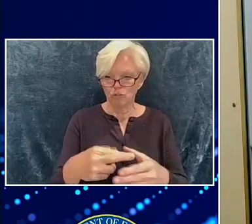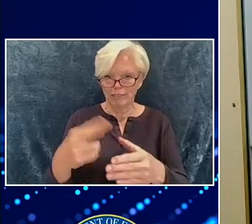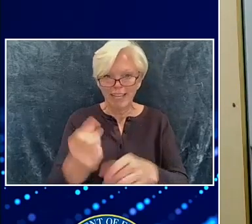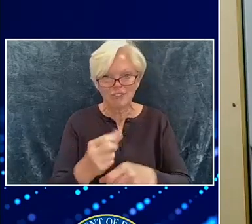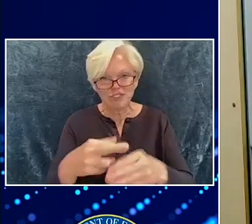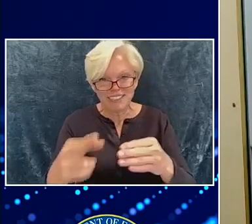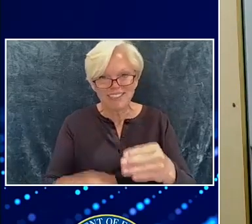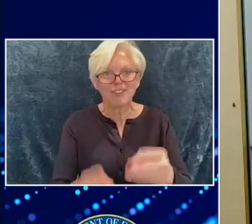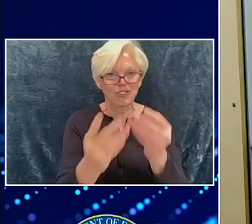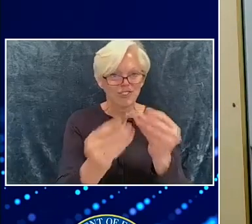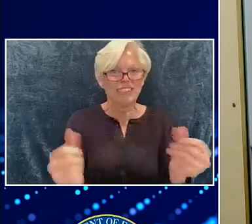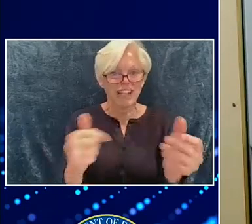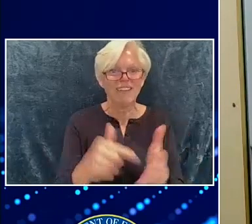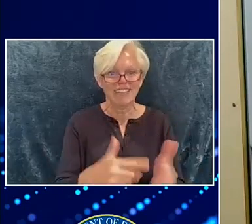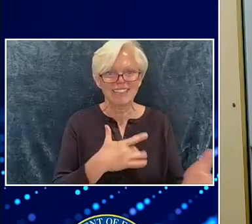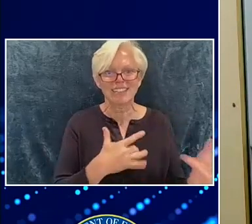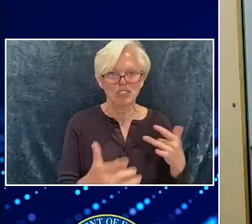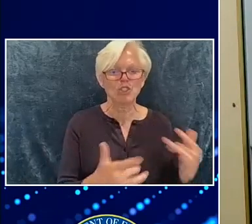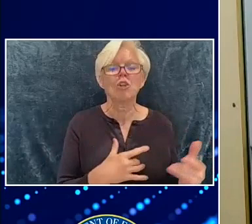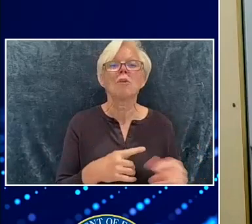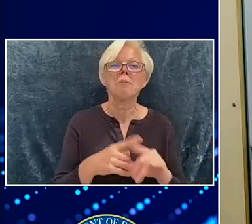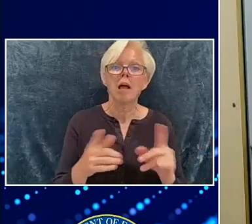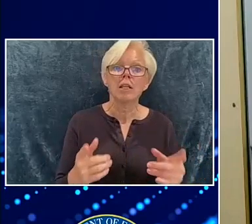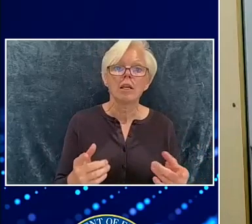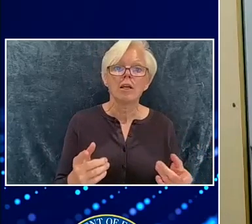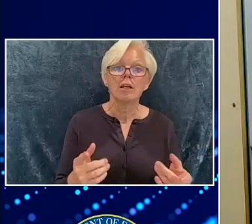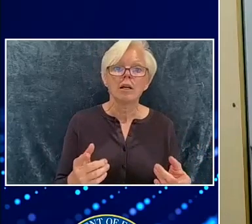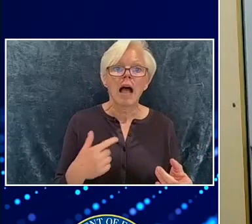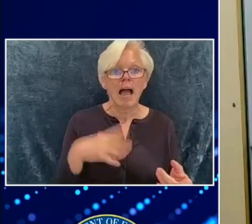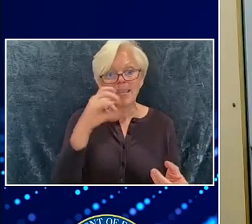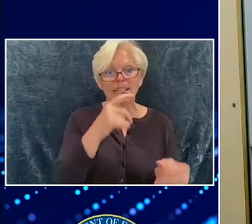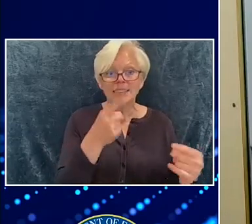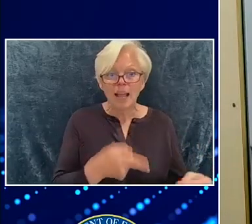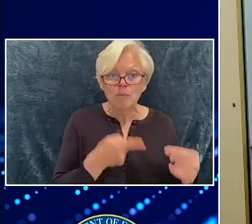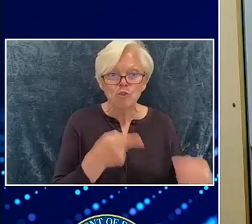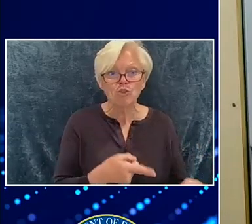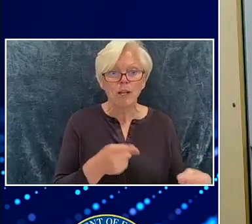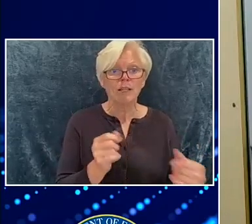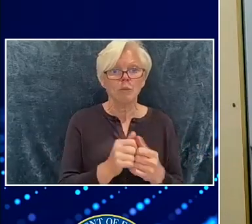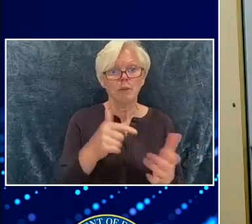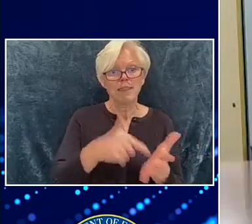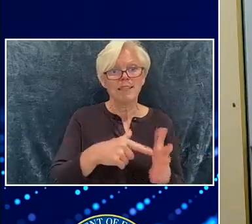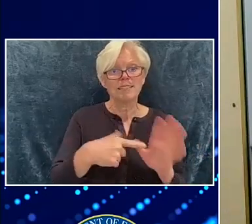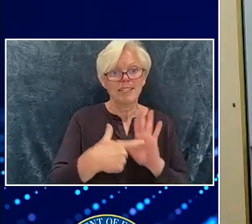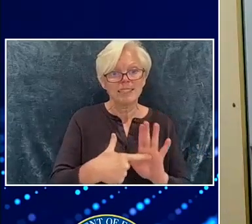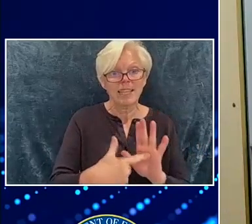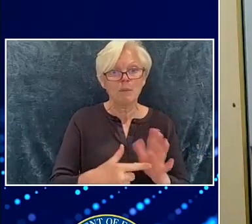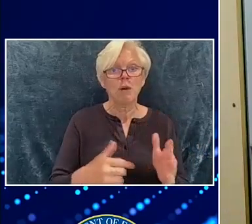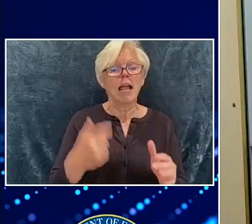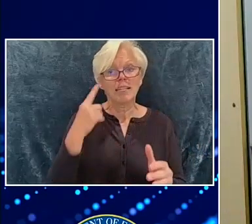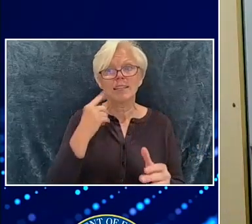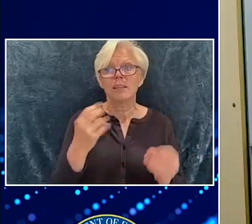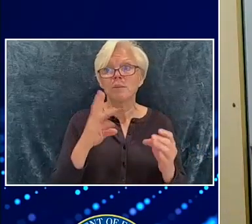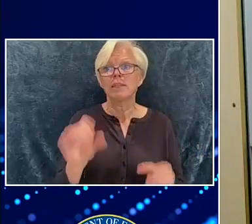one. But I guess I'm struggling a bit with this example, and I think there are probably a lot of other ones that are